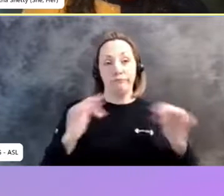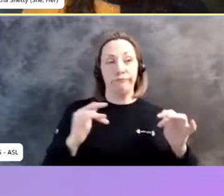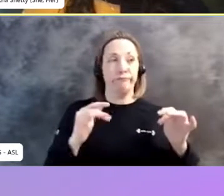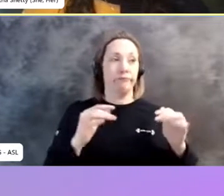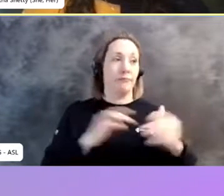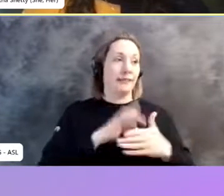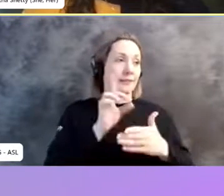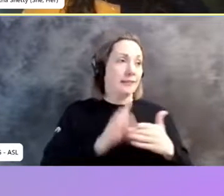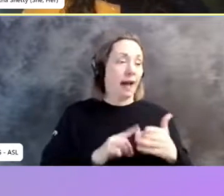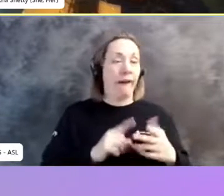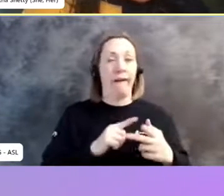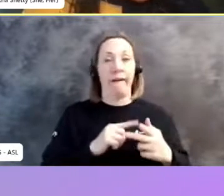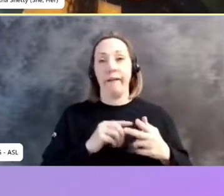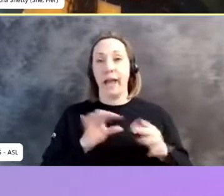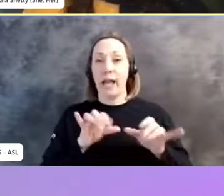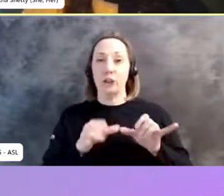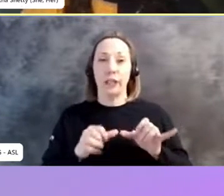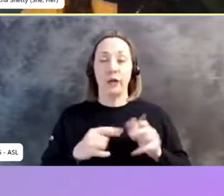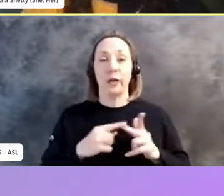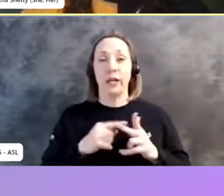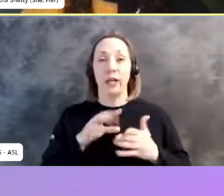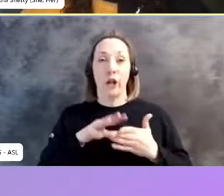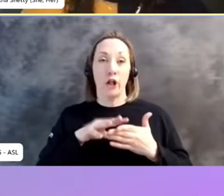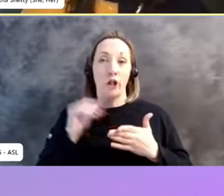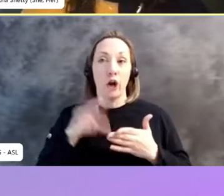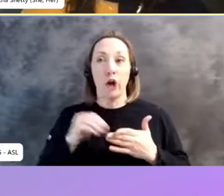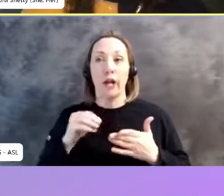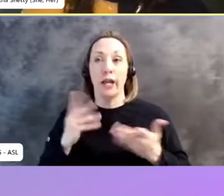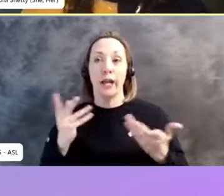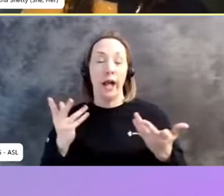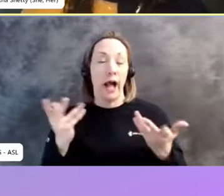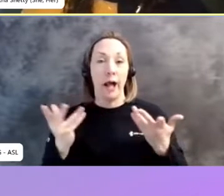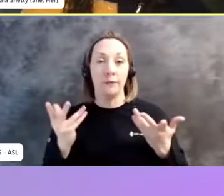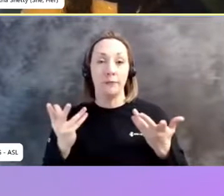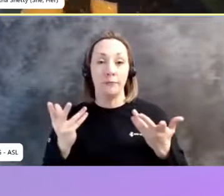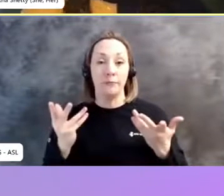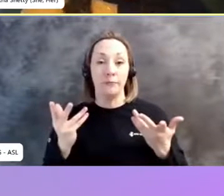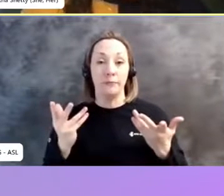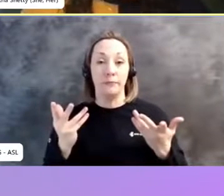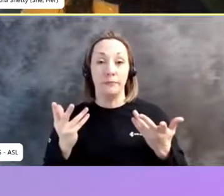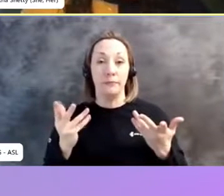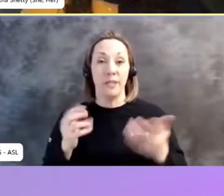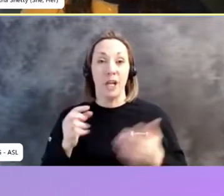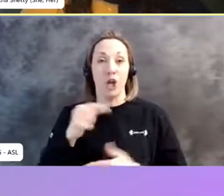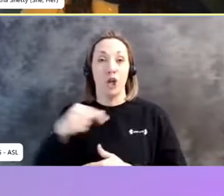effort, and you require the skills that bring in the diverse design, engineering,